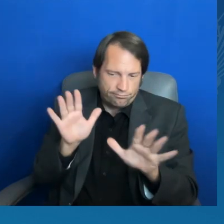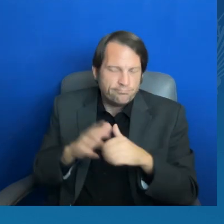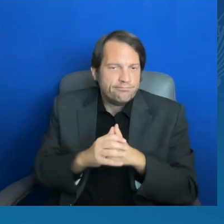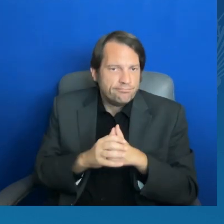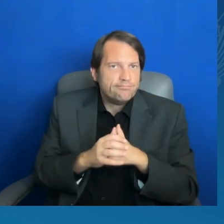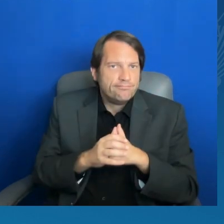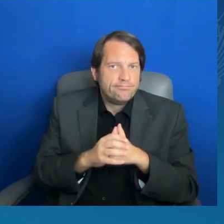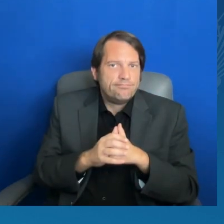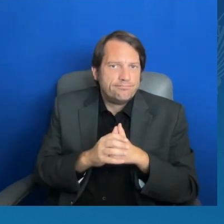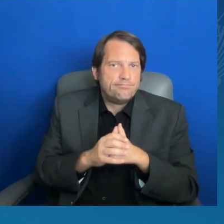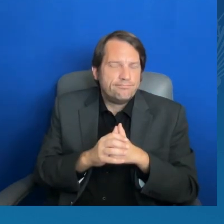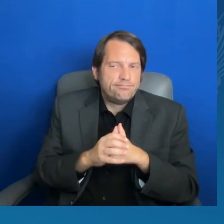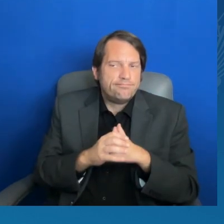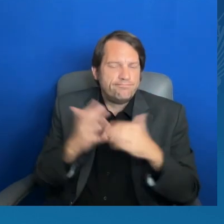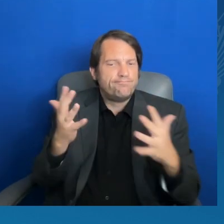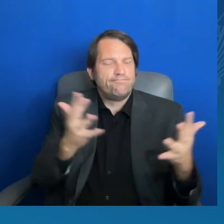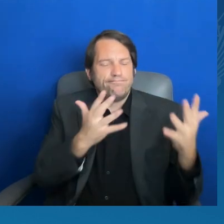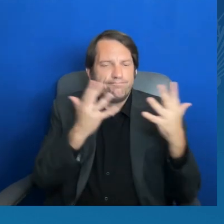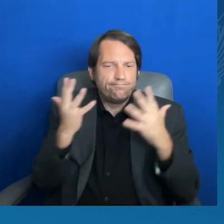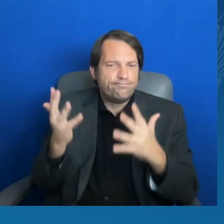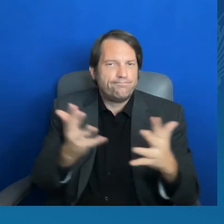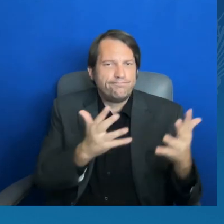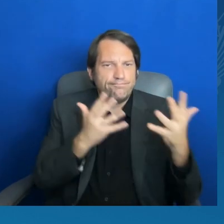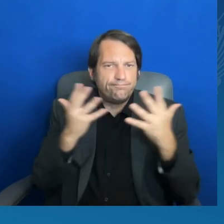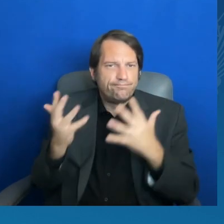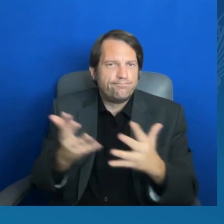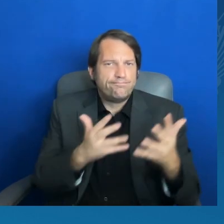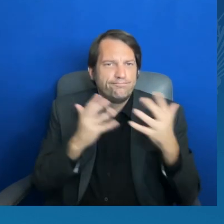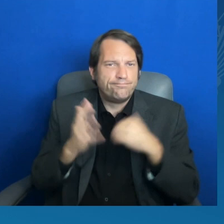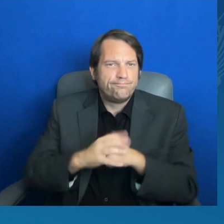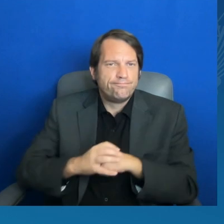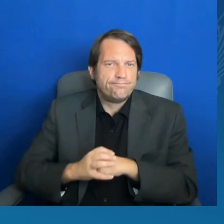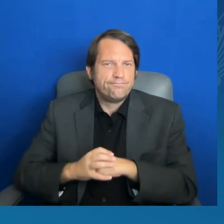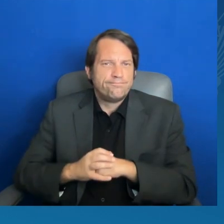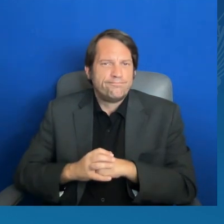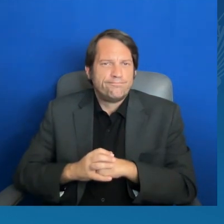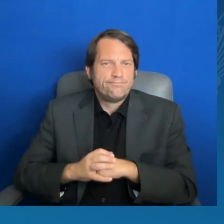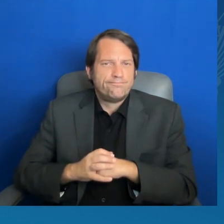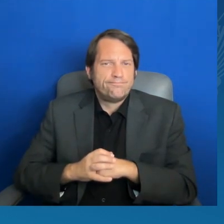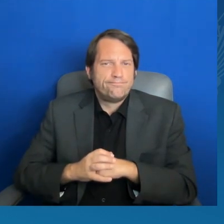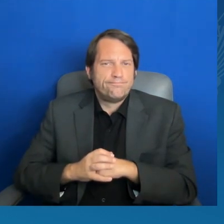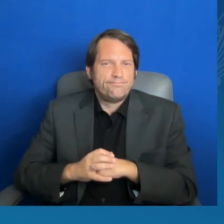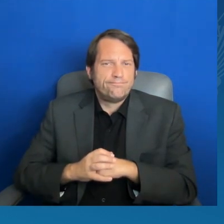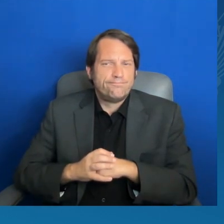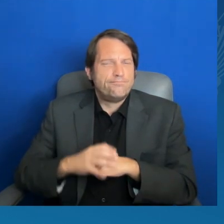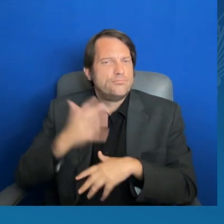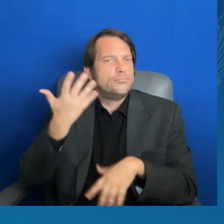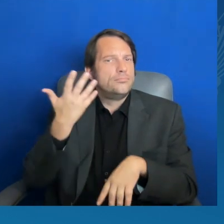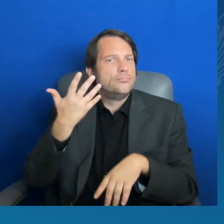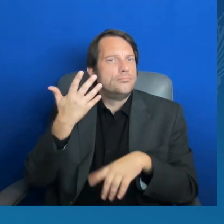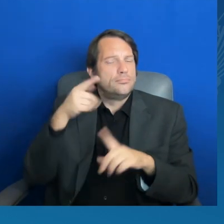So, the trauma piece of this is -- is -- can't be understated,